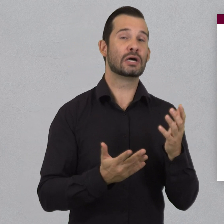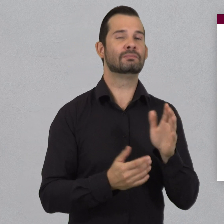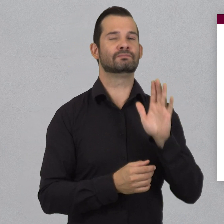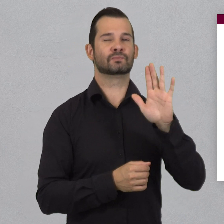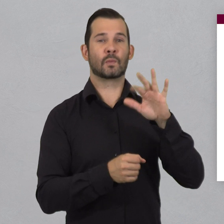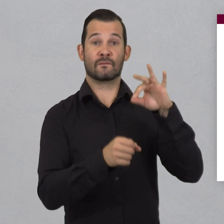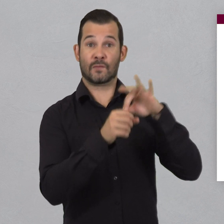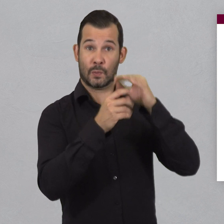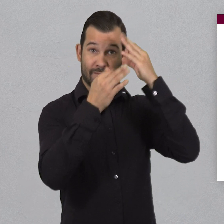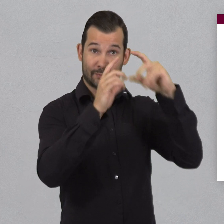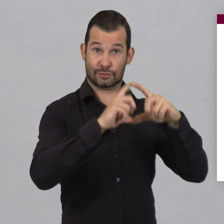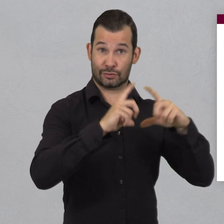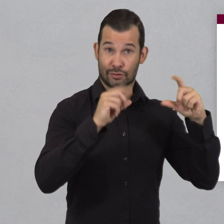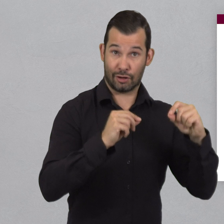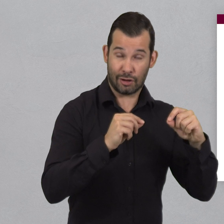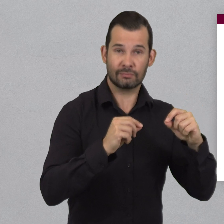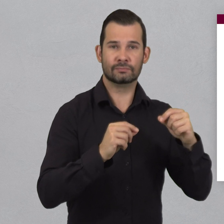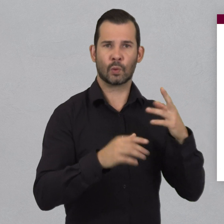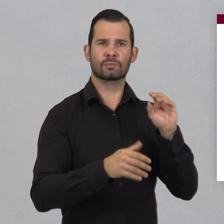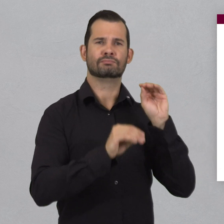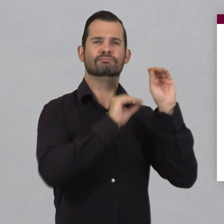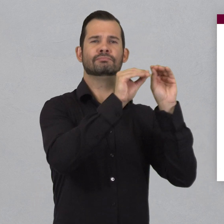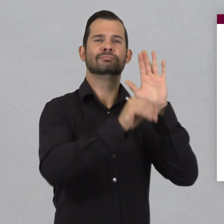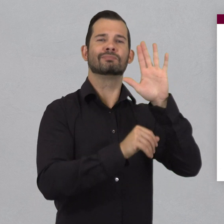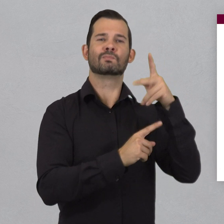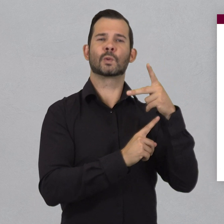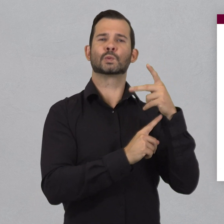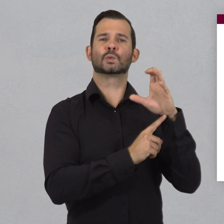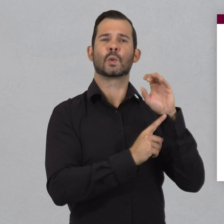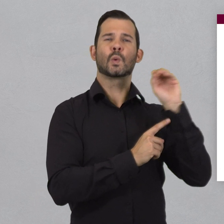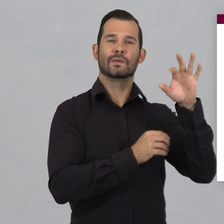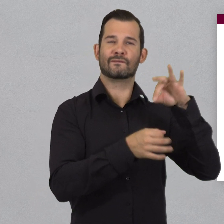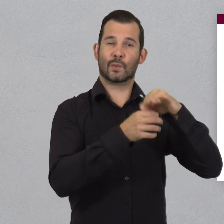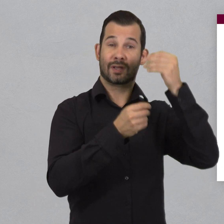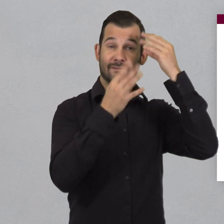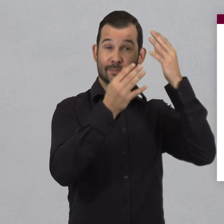· On your voter information card · By entering your postal code into